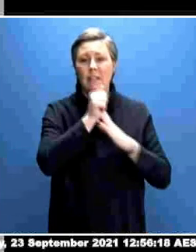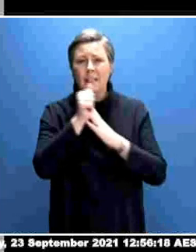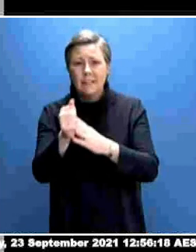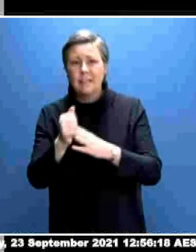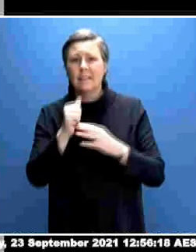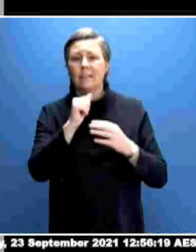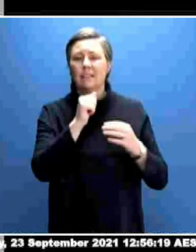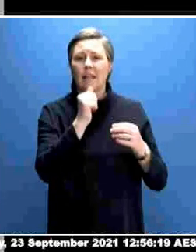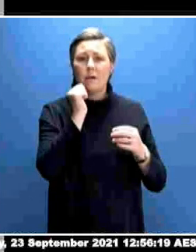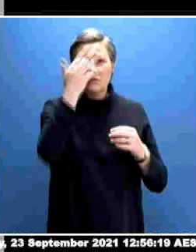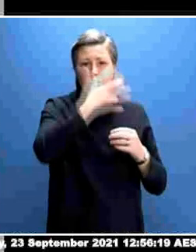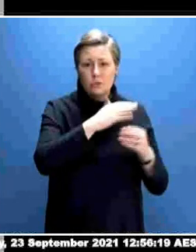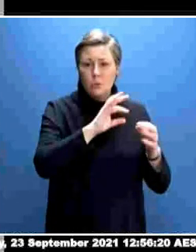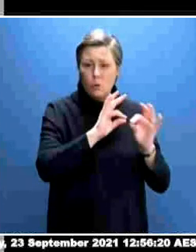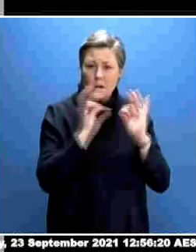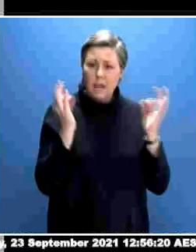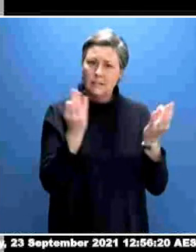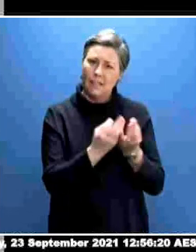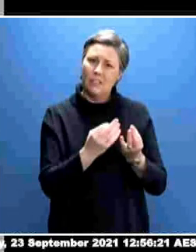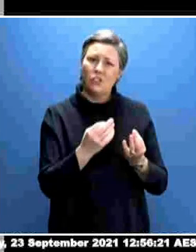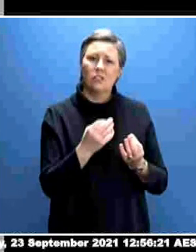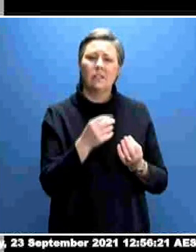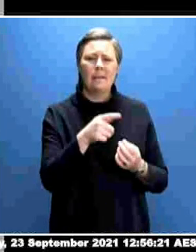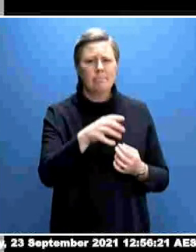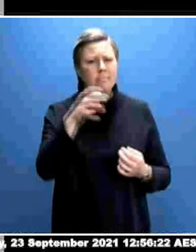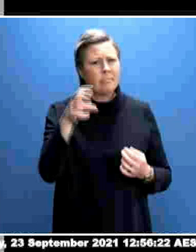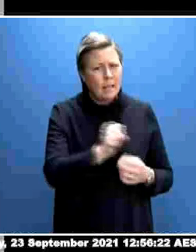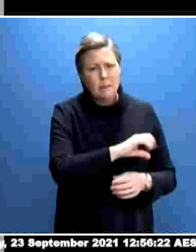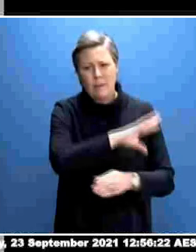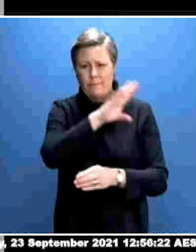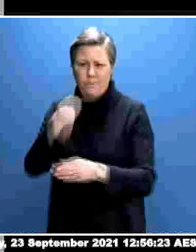peak bodies must be genuine stakeholders in processes relating to therapeutic